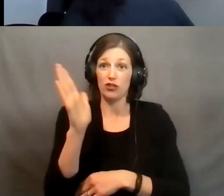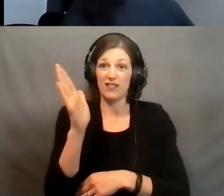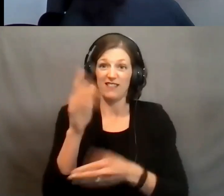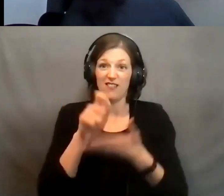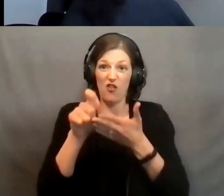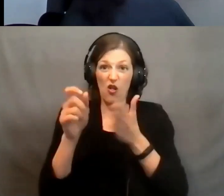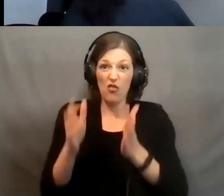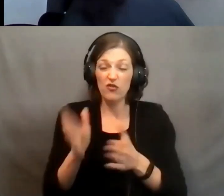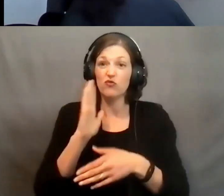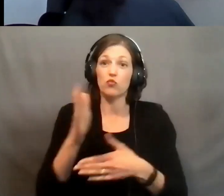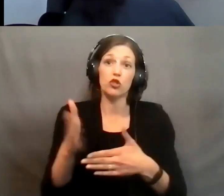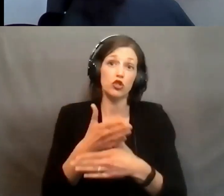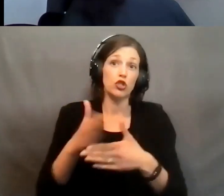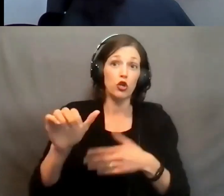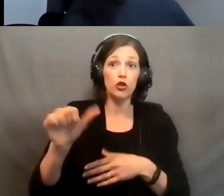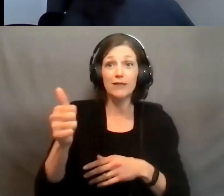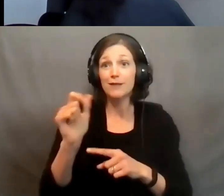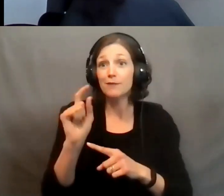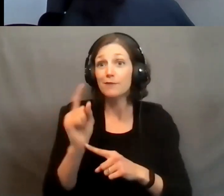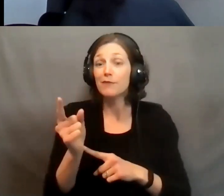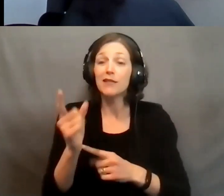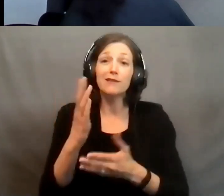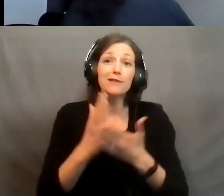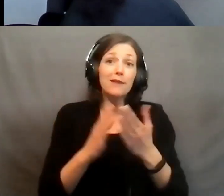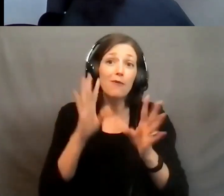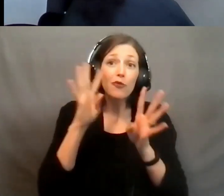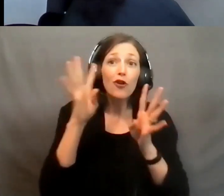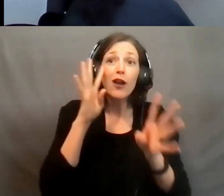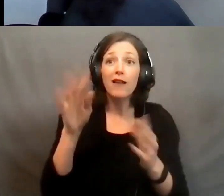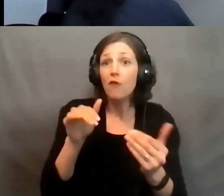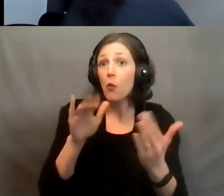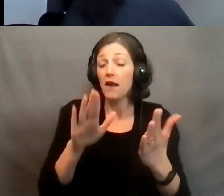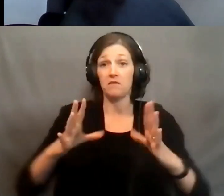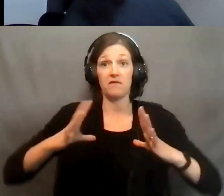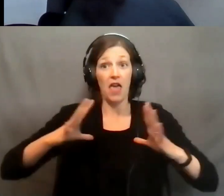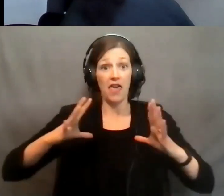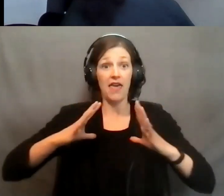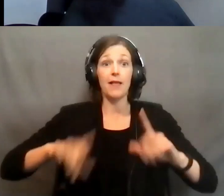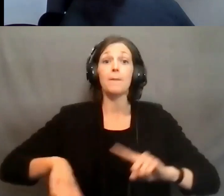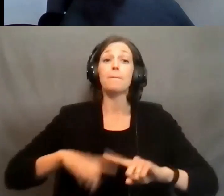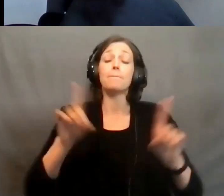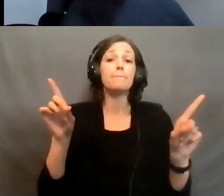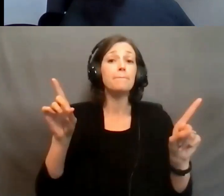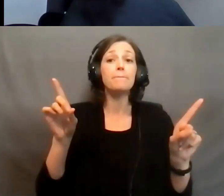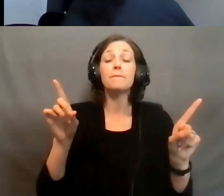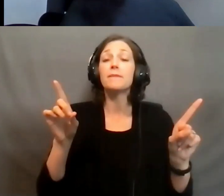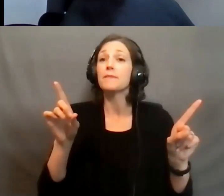10 minutes in some creative way, that is great 13:09:12 , but do not have a presenting authors